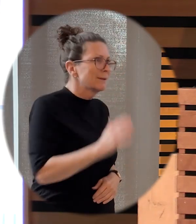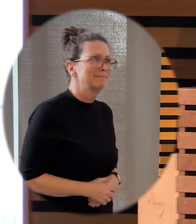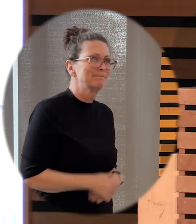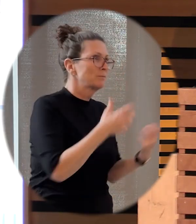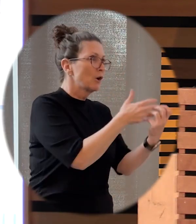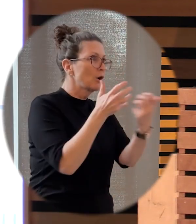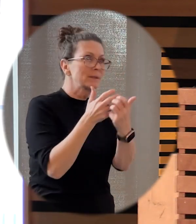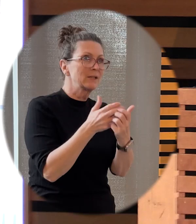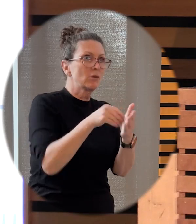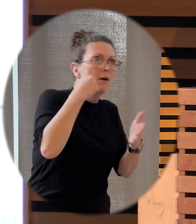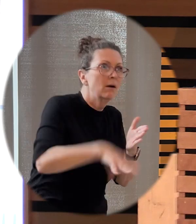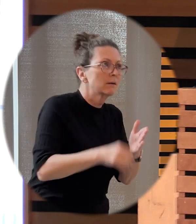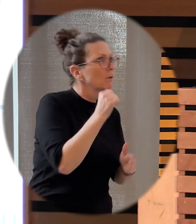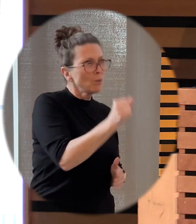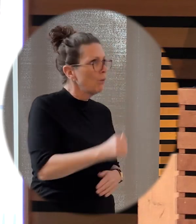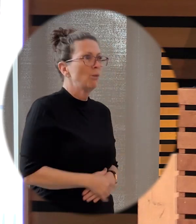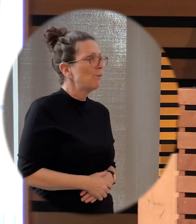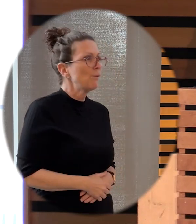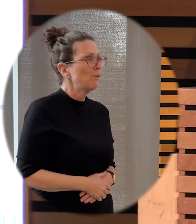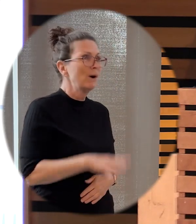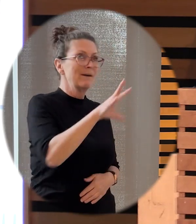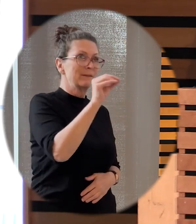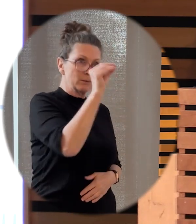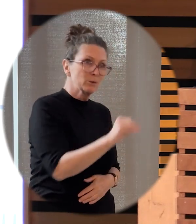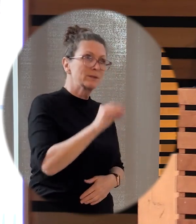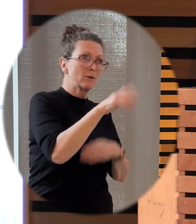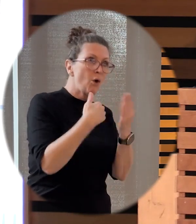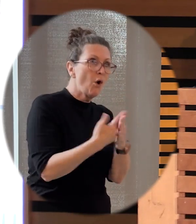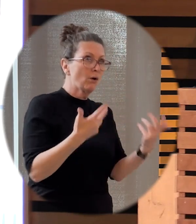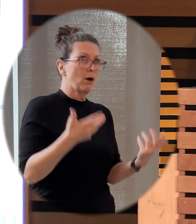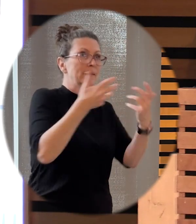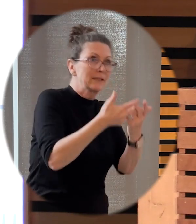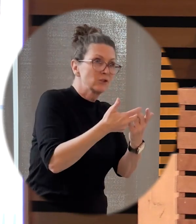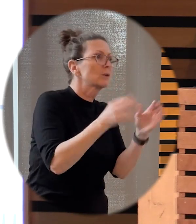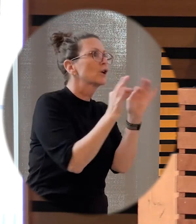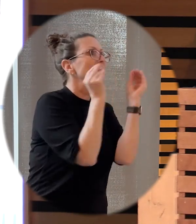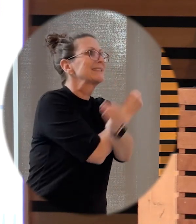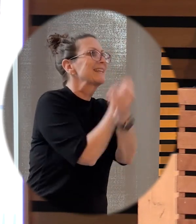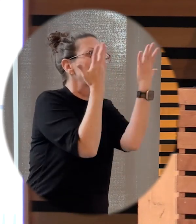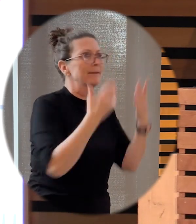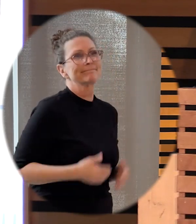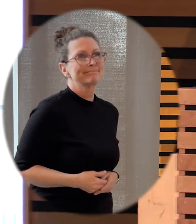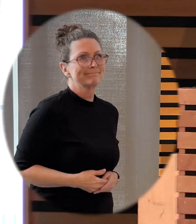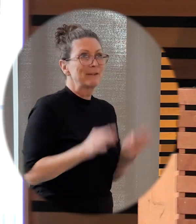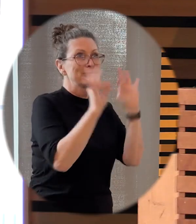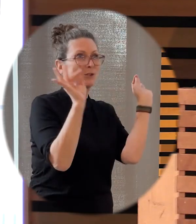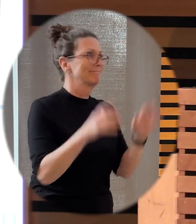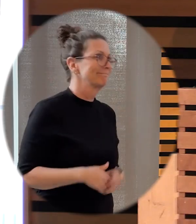are not always costly. In fact, 50% of all accommodations cost absolutely nothing. Second,